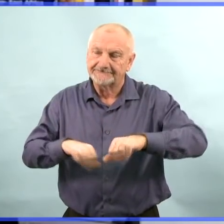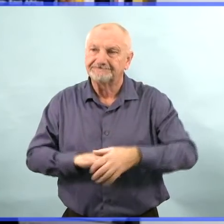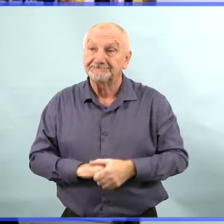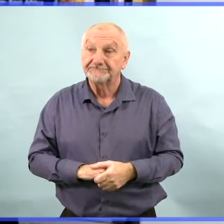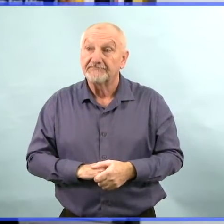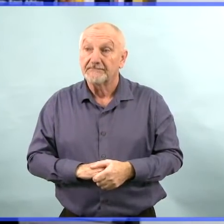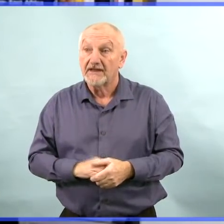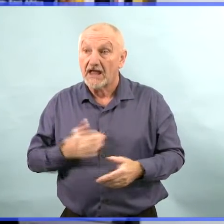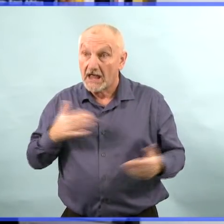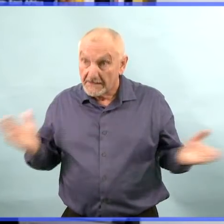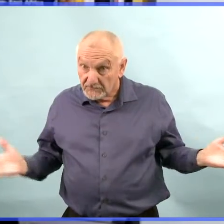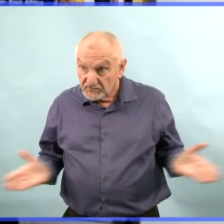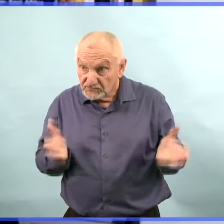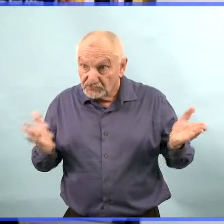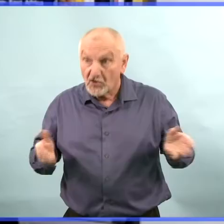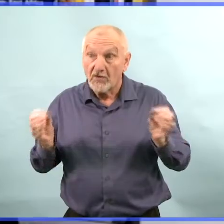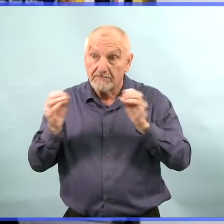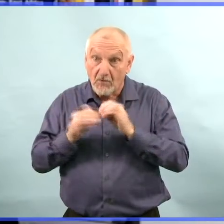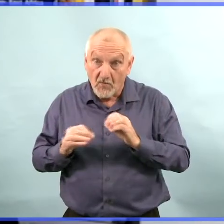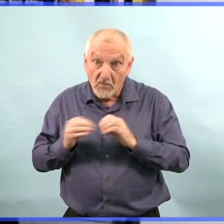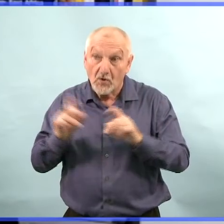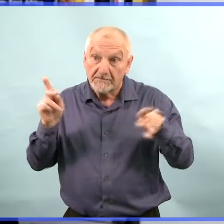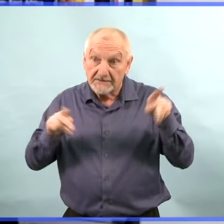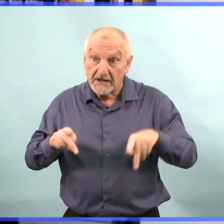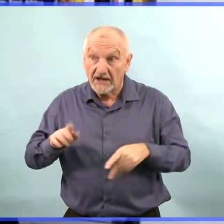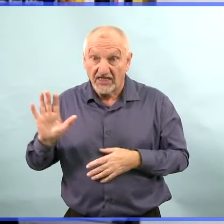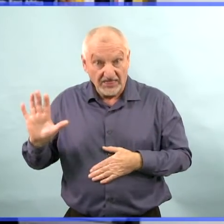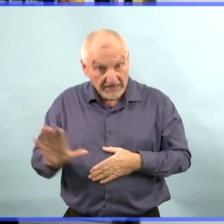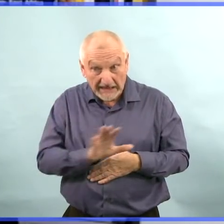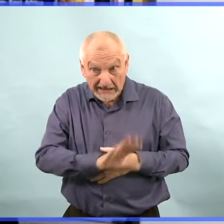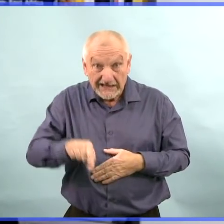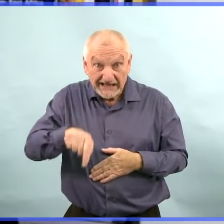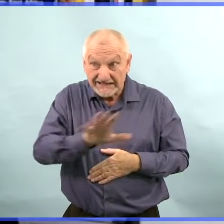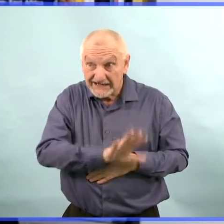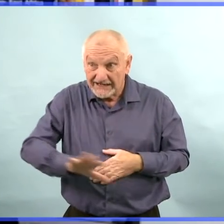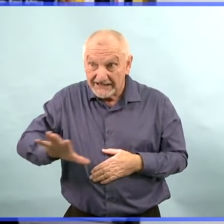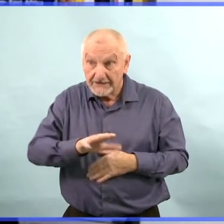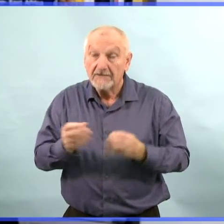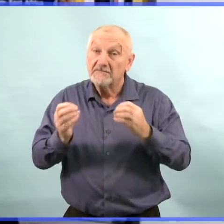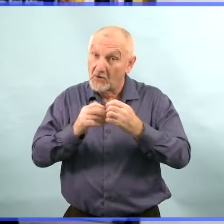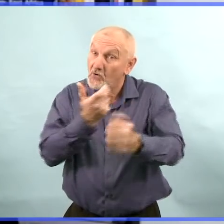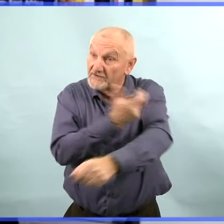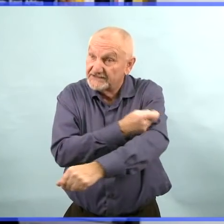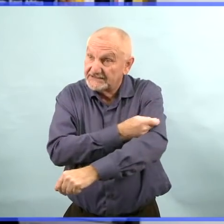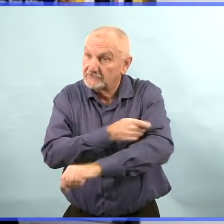and more people in those areas getting vaccinated so you know the numbers are obviously not going up